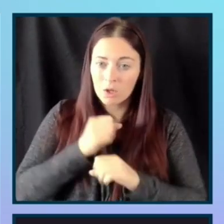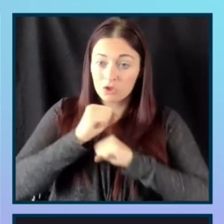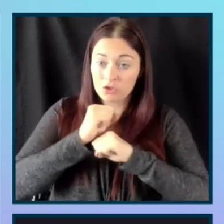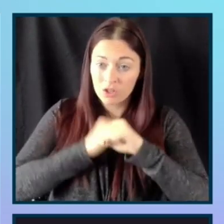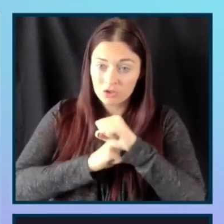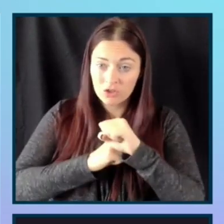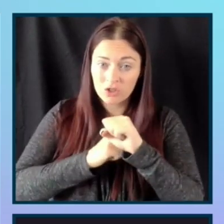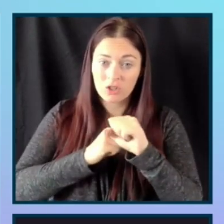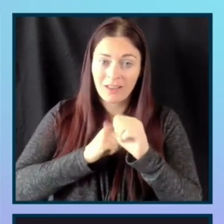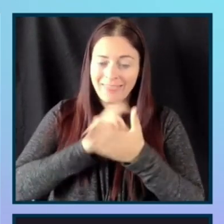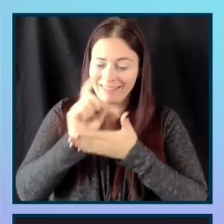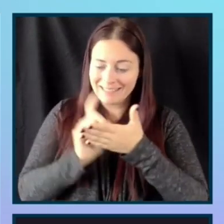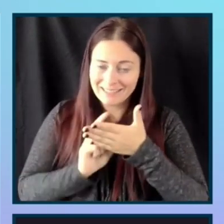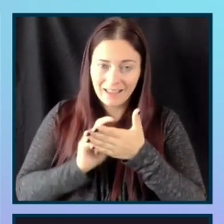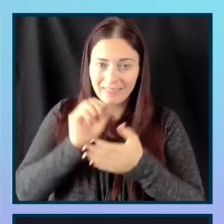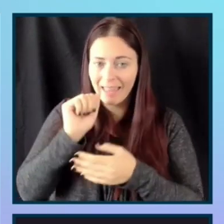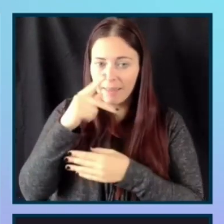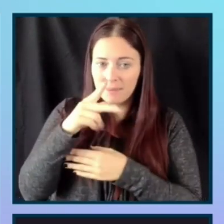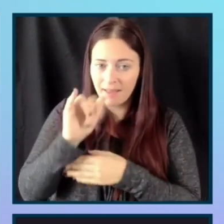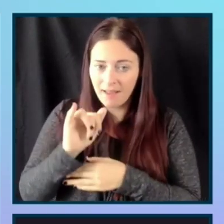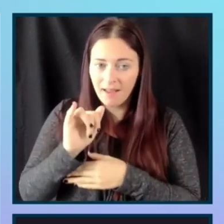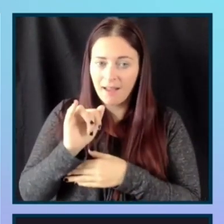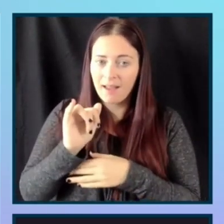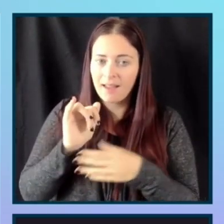the design principles of the web from the W3c.